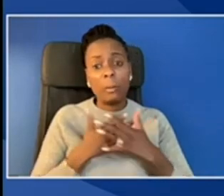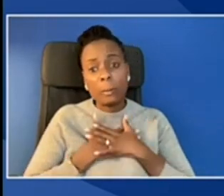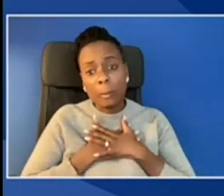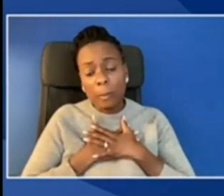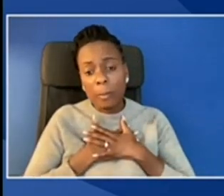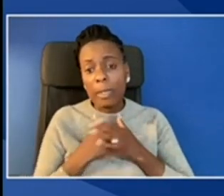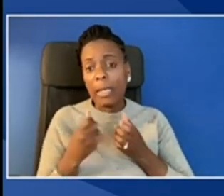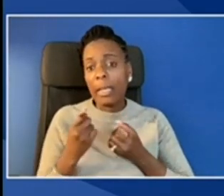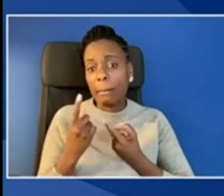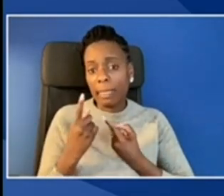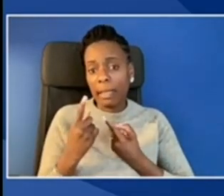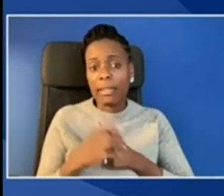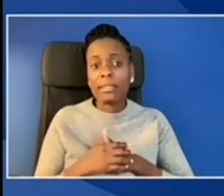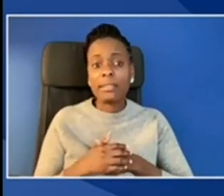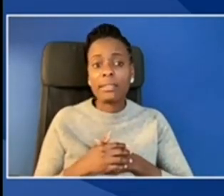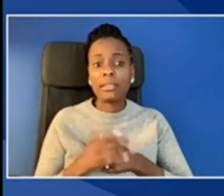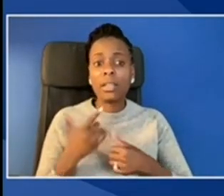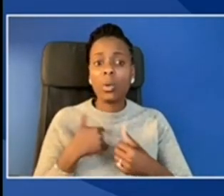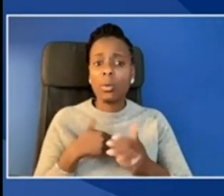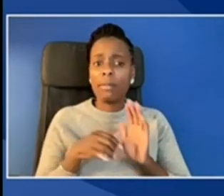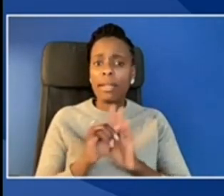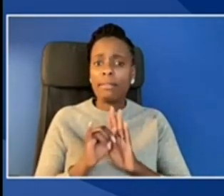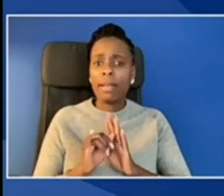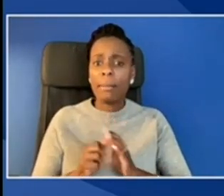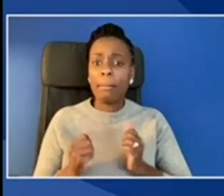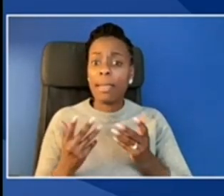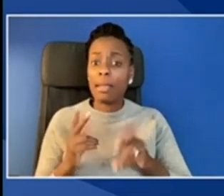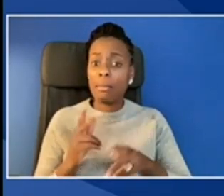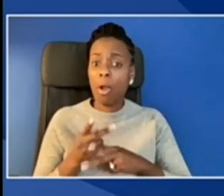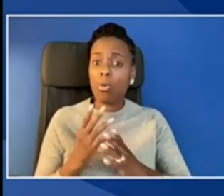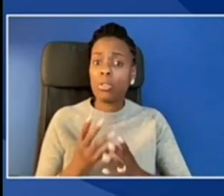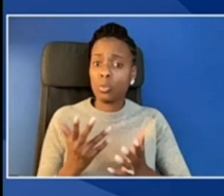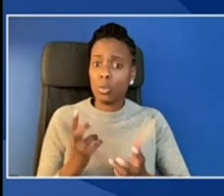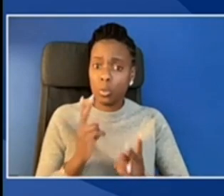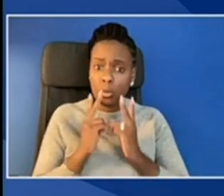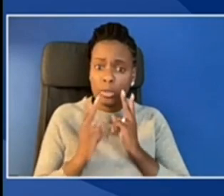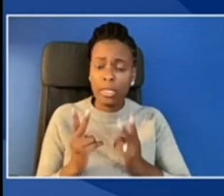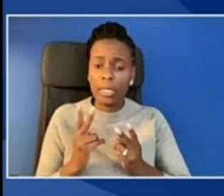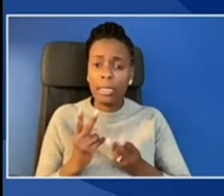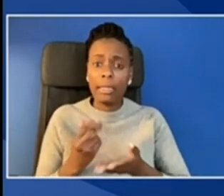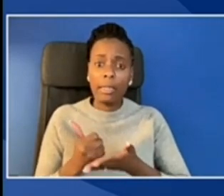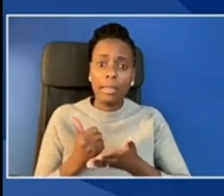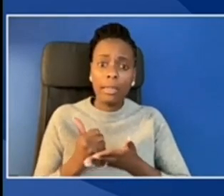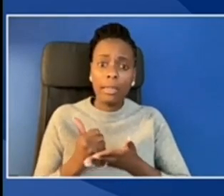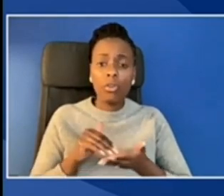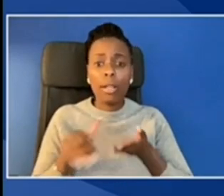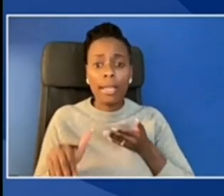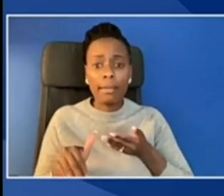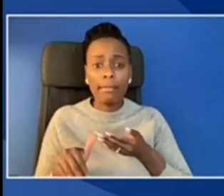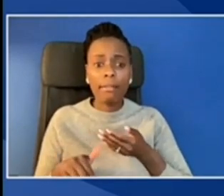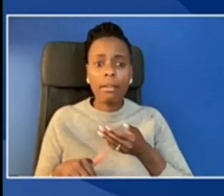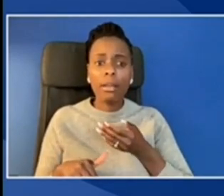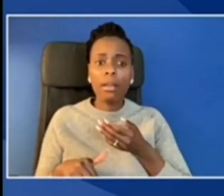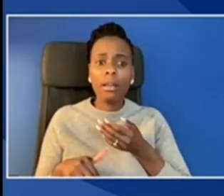identified a lot of borrowers we would like to see relief and some of the thoughts around getting those borrowers relief are tied to automation.